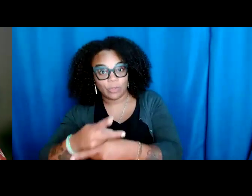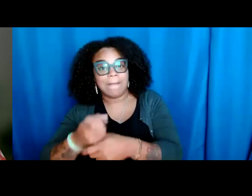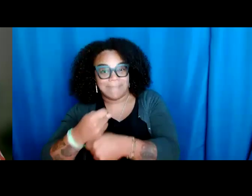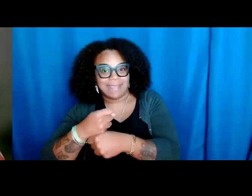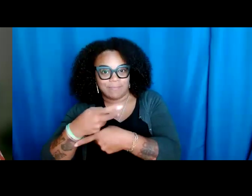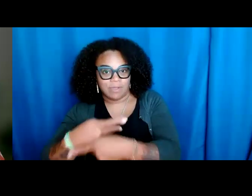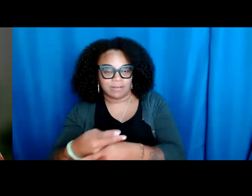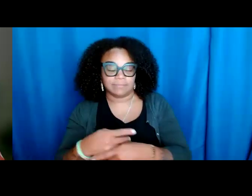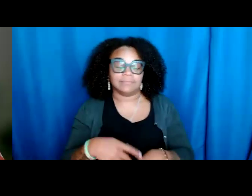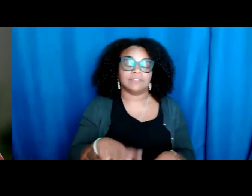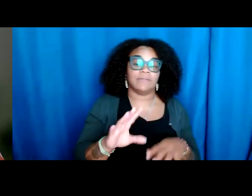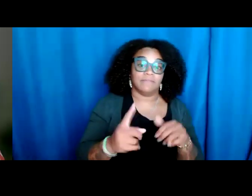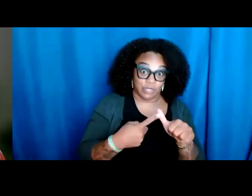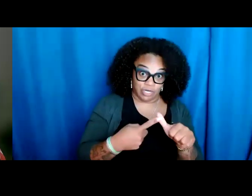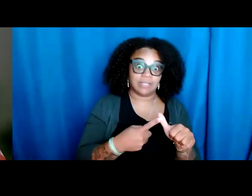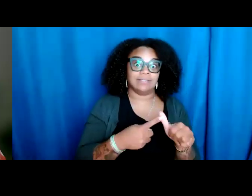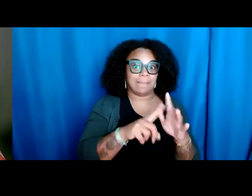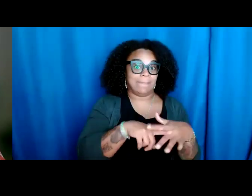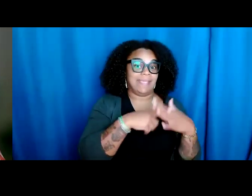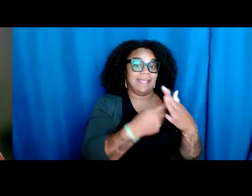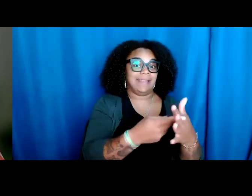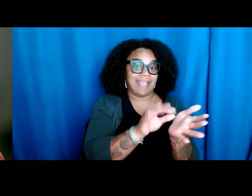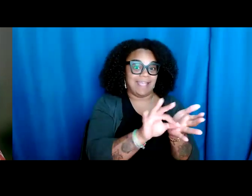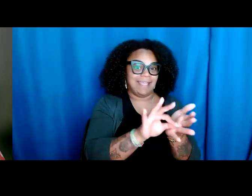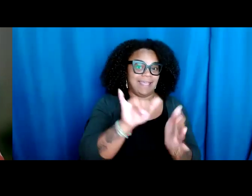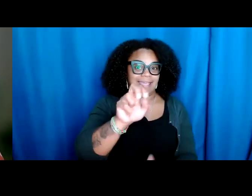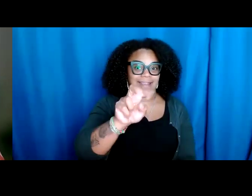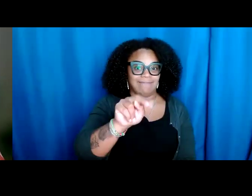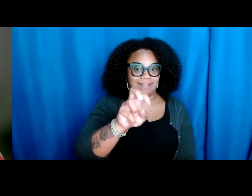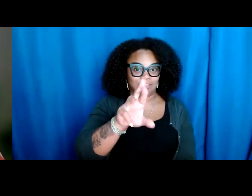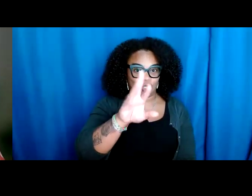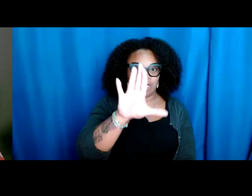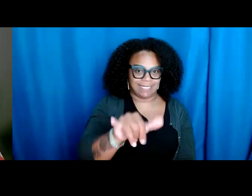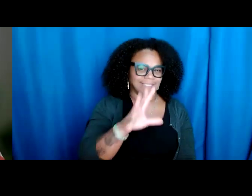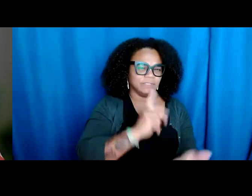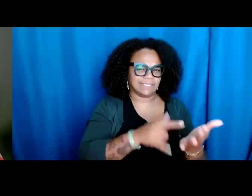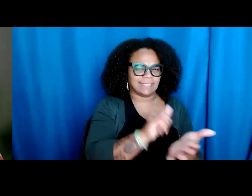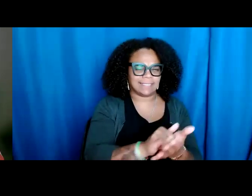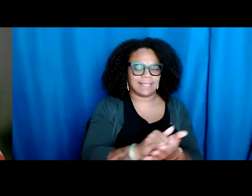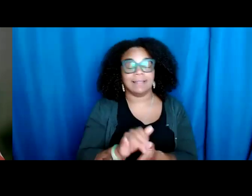inventory. We will talk about that. Your purchases -- we will talk about that -- plus your purchases,